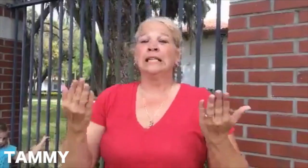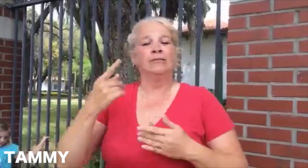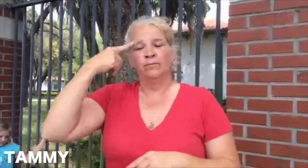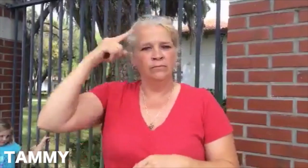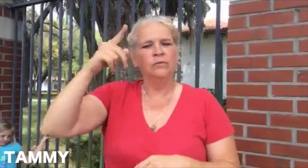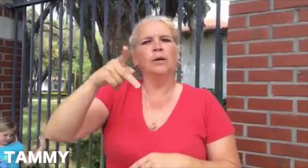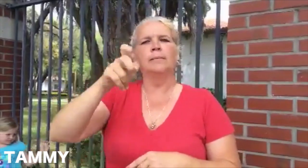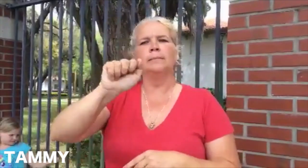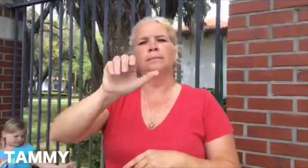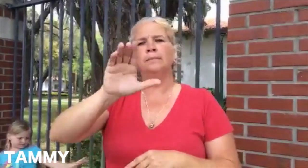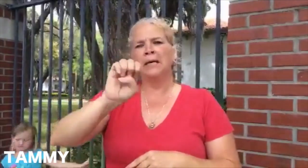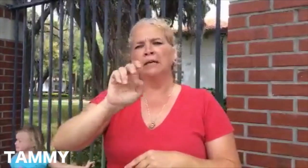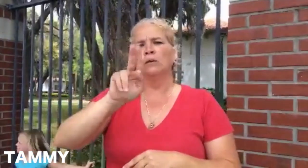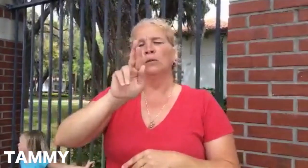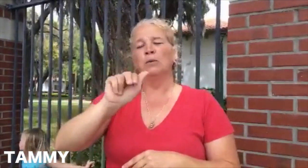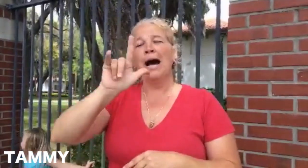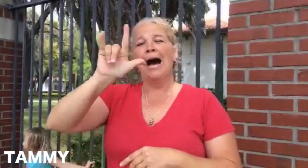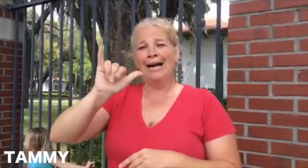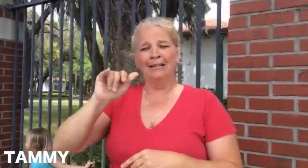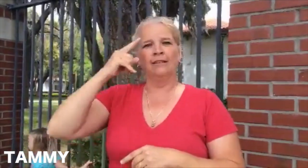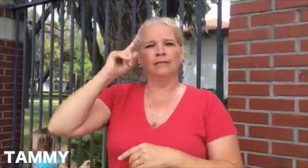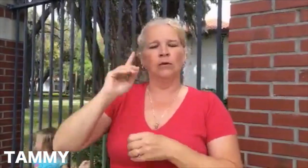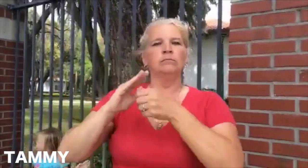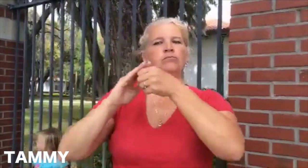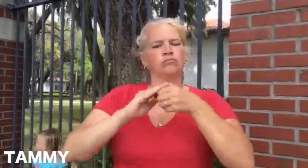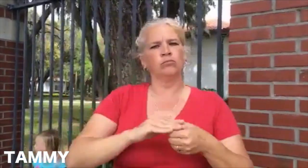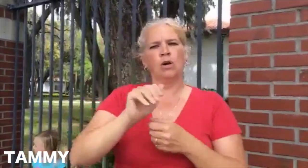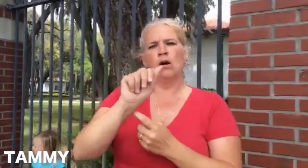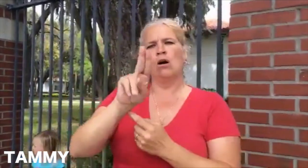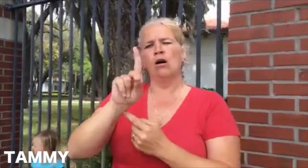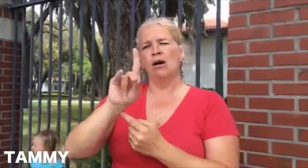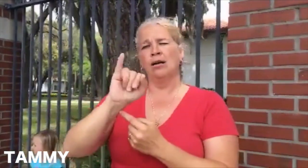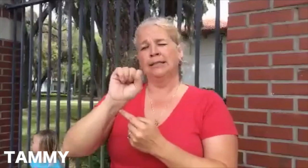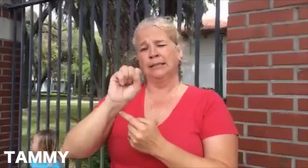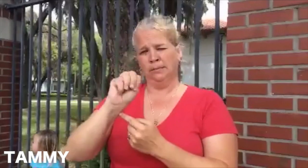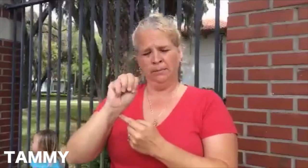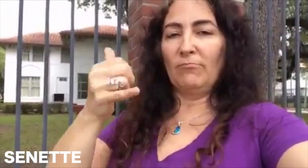I’m here for the peace rally for audism.